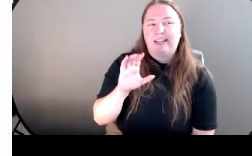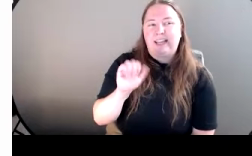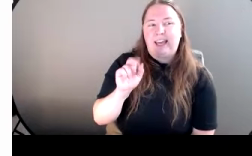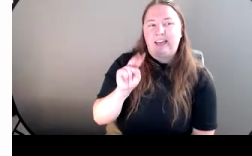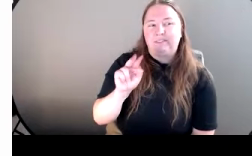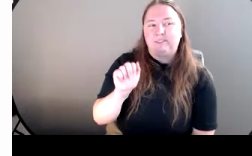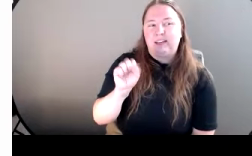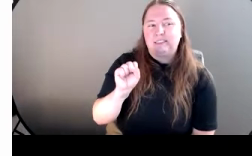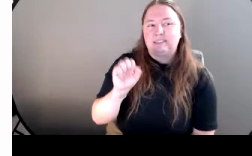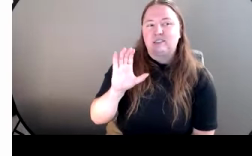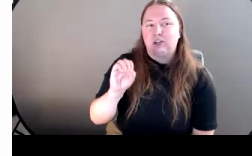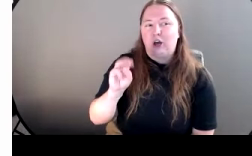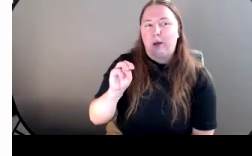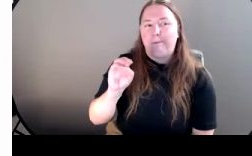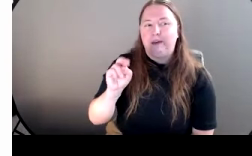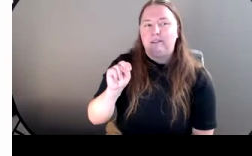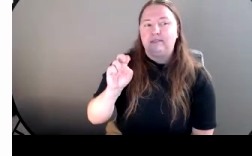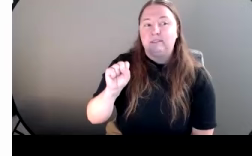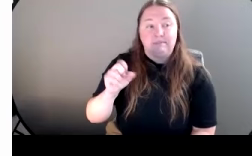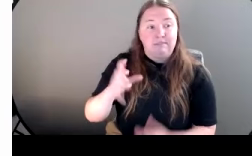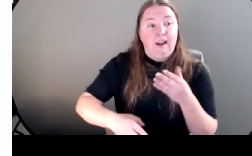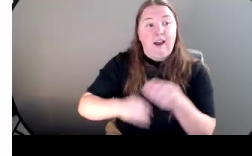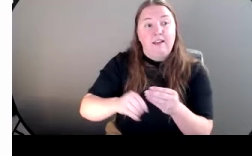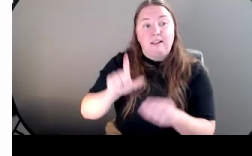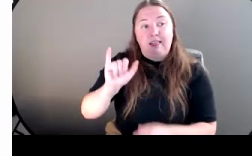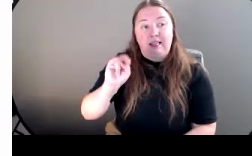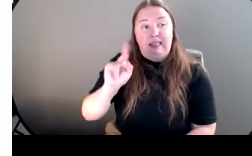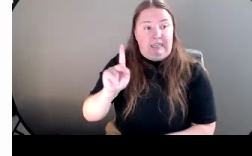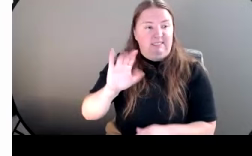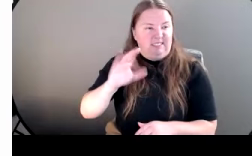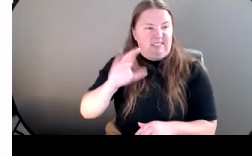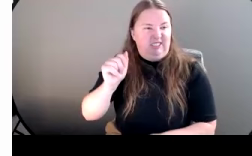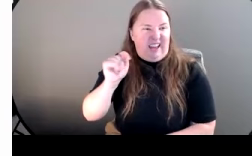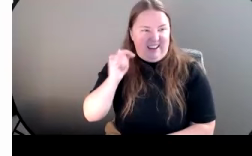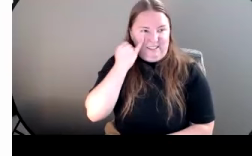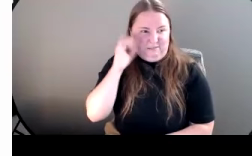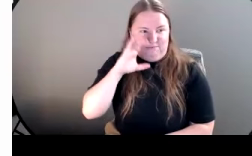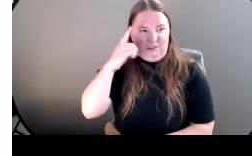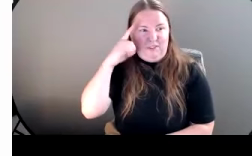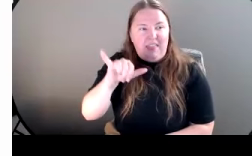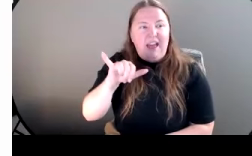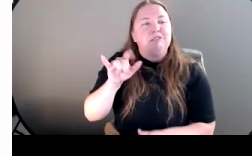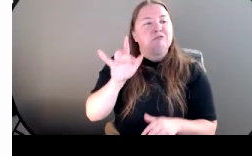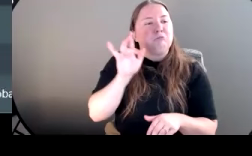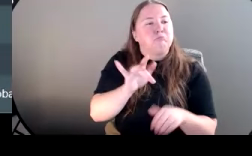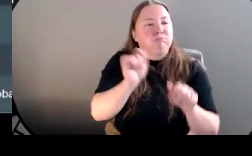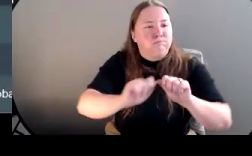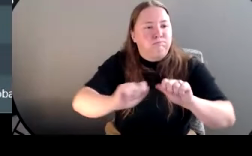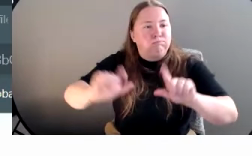I put the link there, if that's what you're looking for, just go to that link. It should take you if you're logged in,